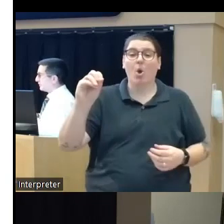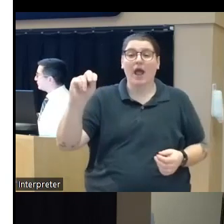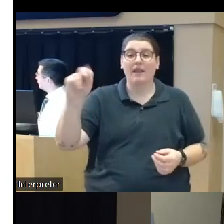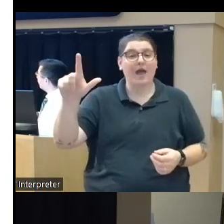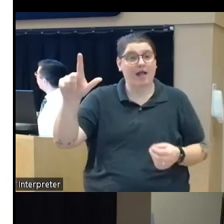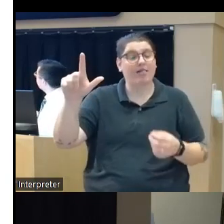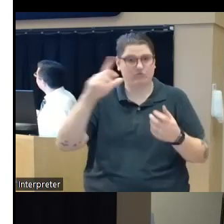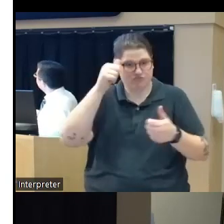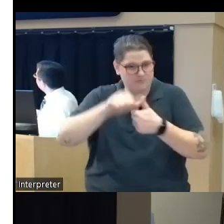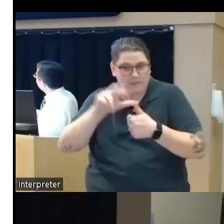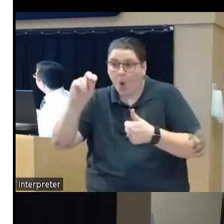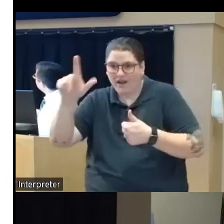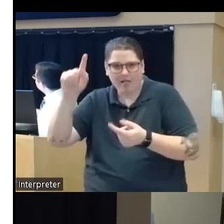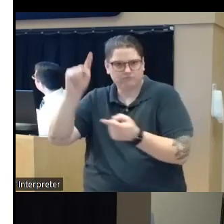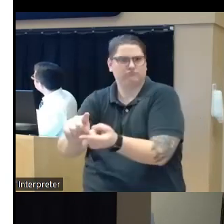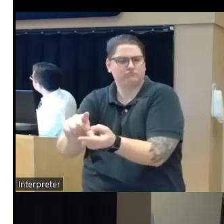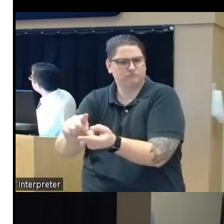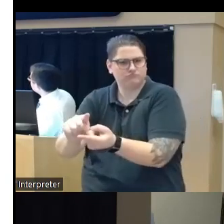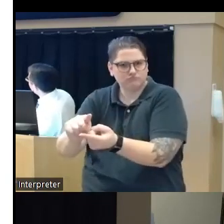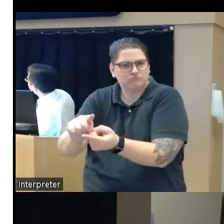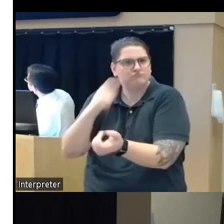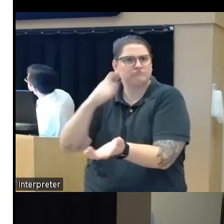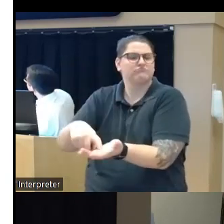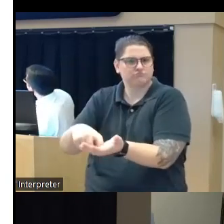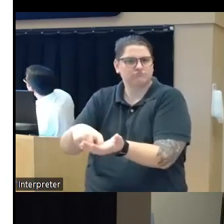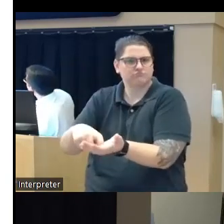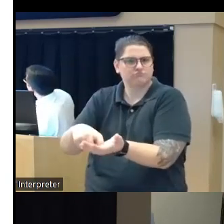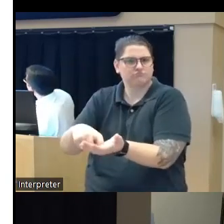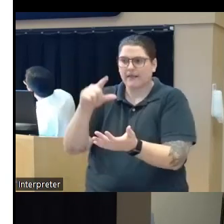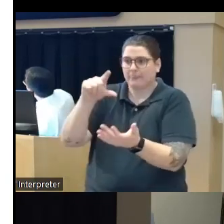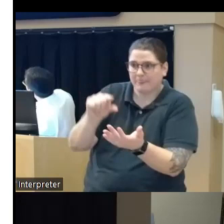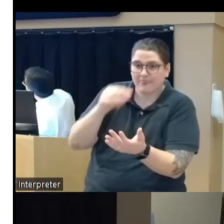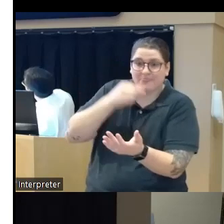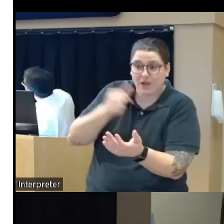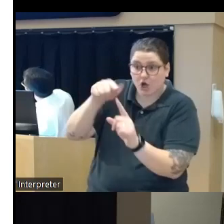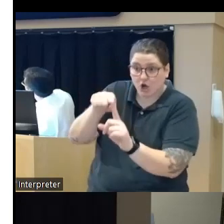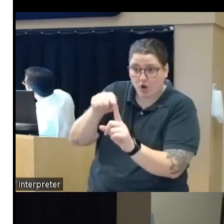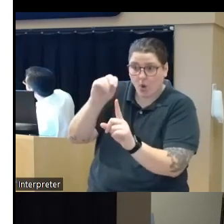a reduction in onl or or they own out was thinner and we found that that correlated with the whole